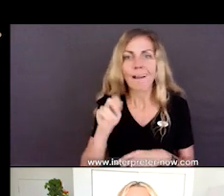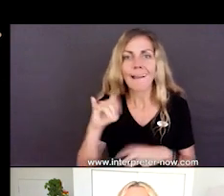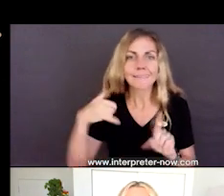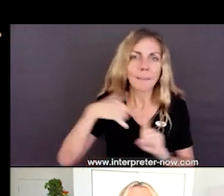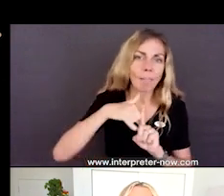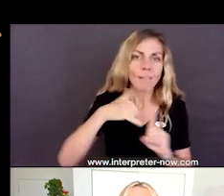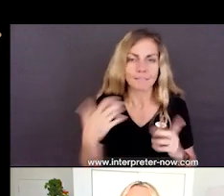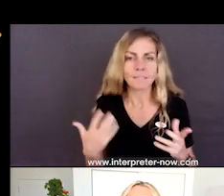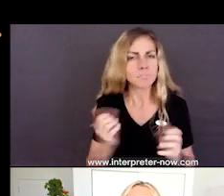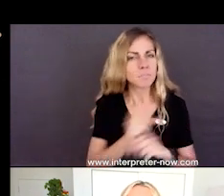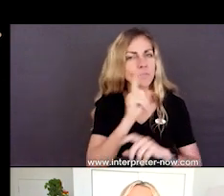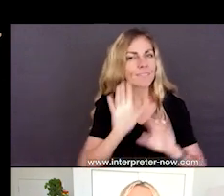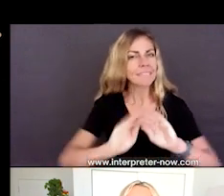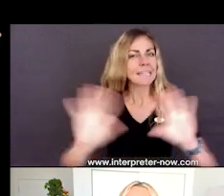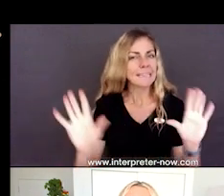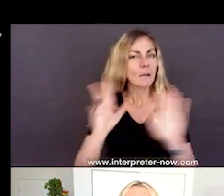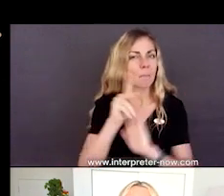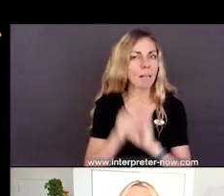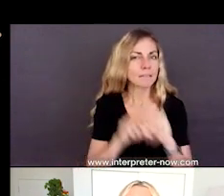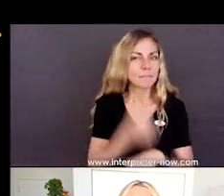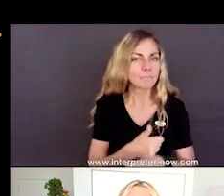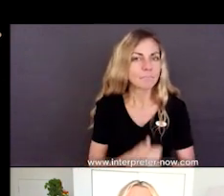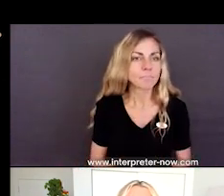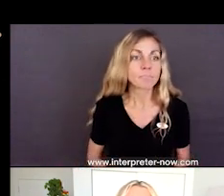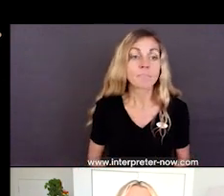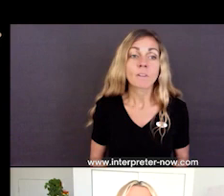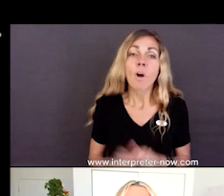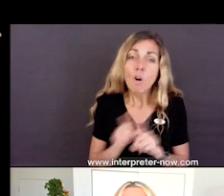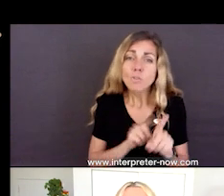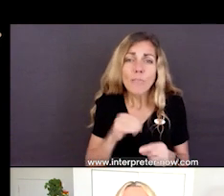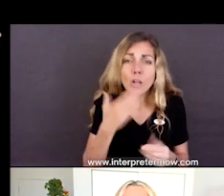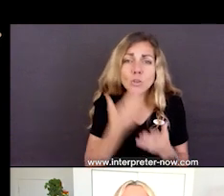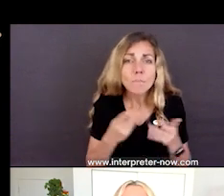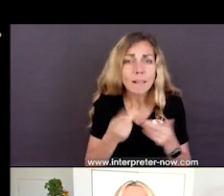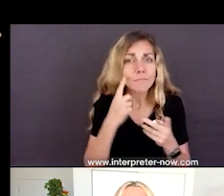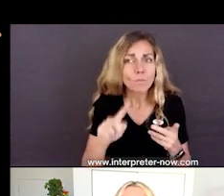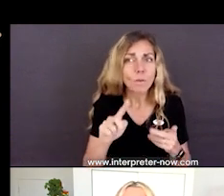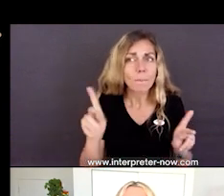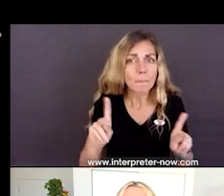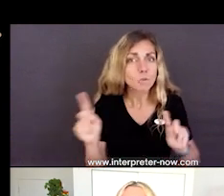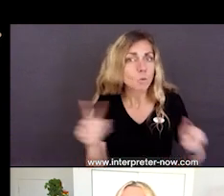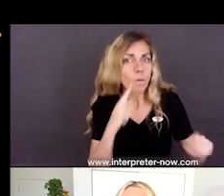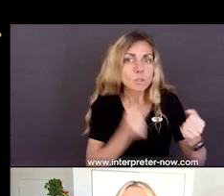around anti-bullying, and so on. Make sure you have clear policies in place, and also a place for people to go for support,